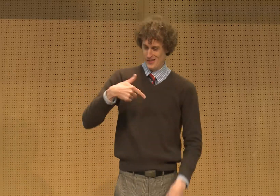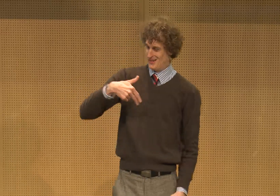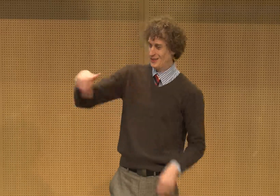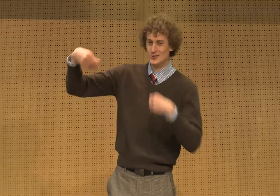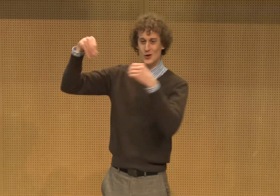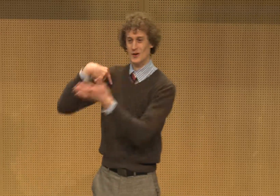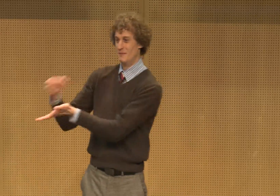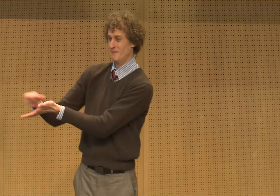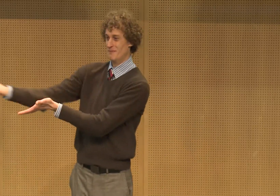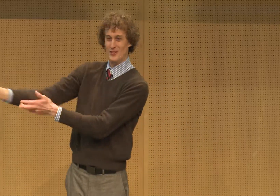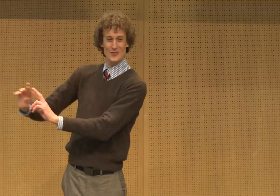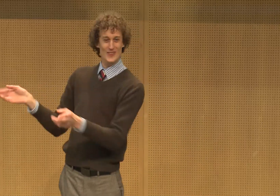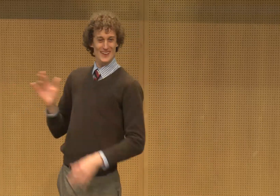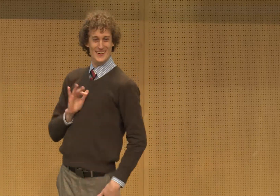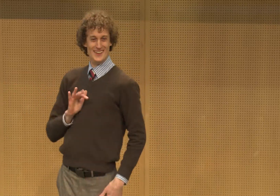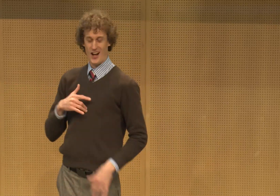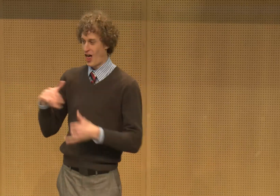this emerging, developing field,